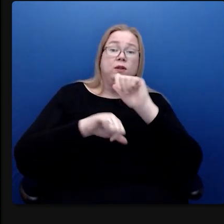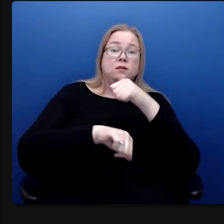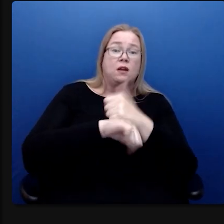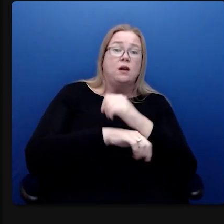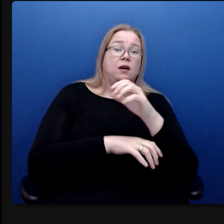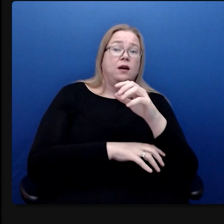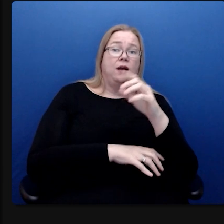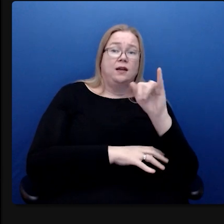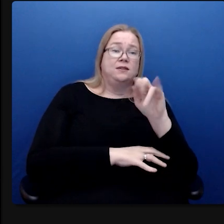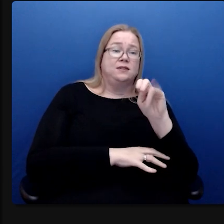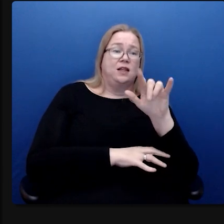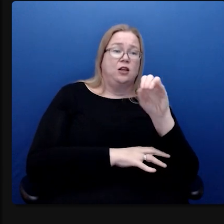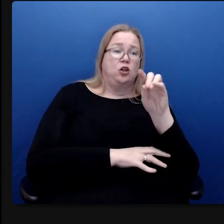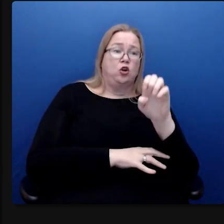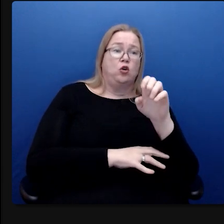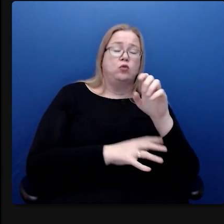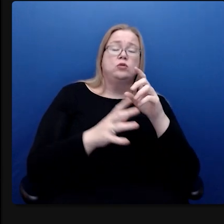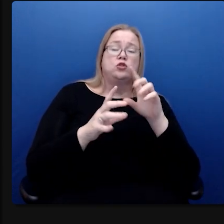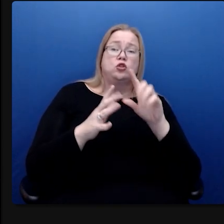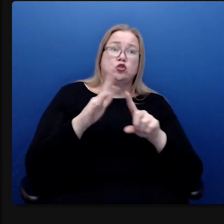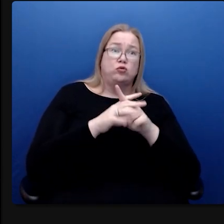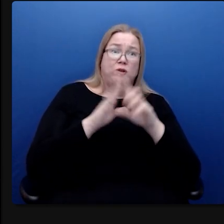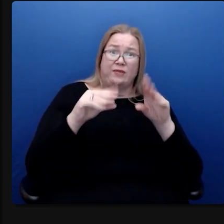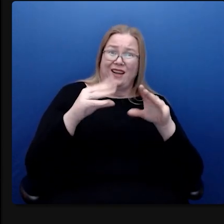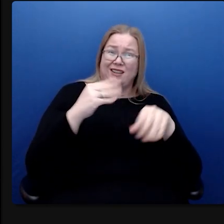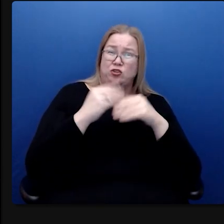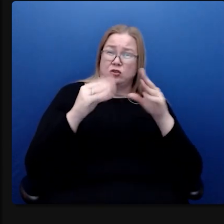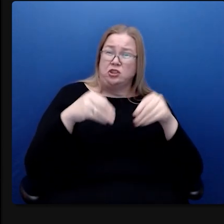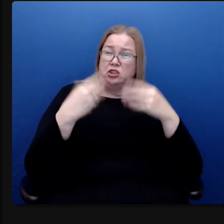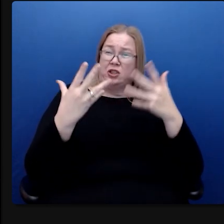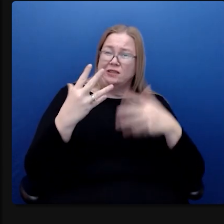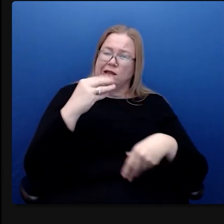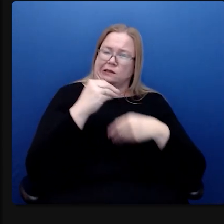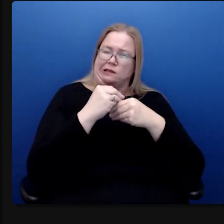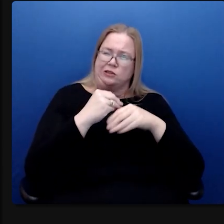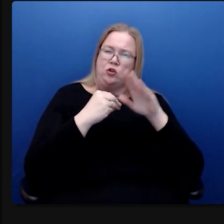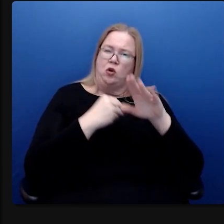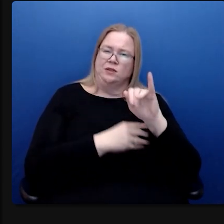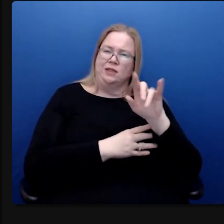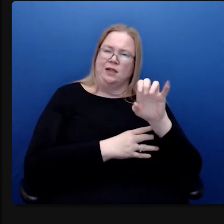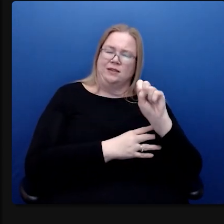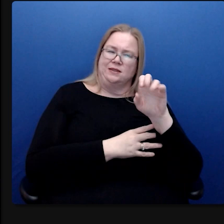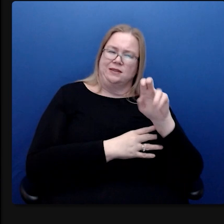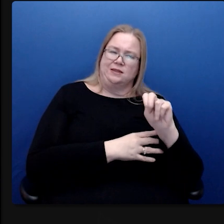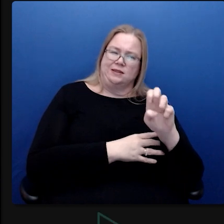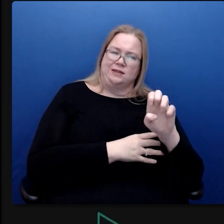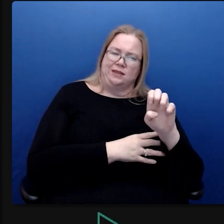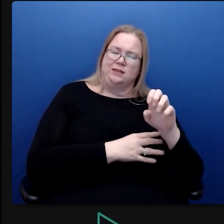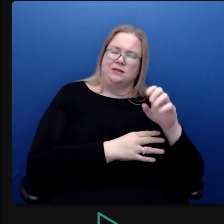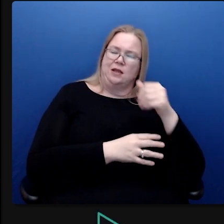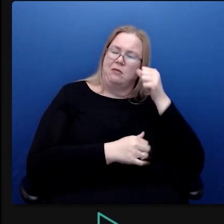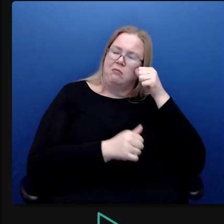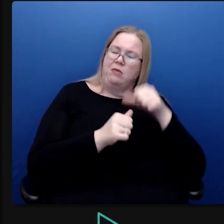When enabled, IntelliCode suggestions show up as additional suggestions on top of your IntelliSense member lists.